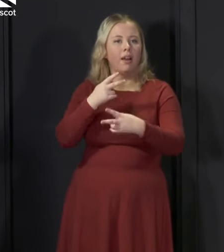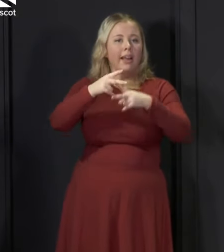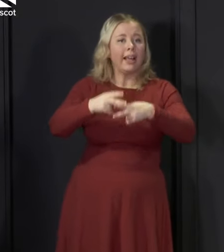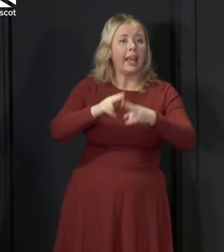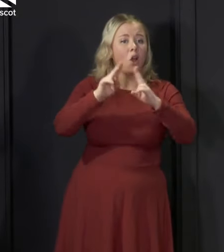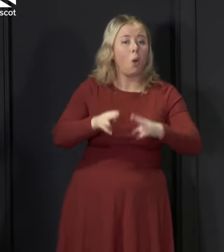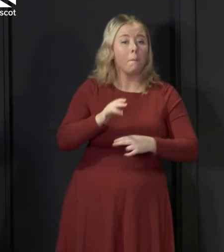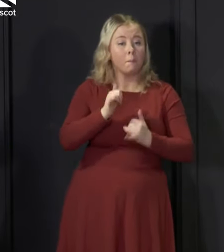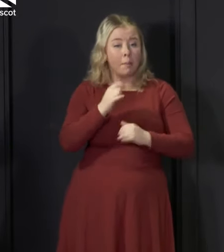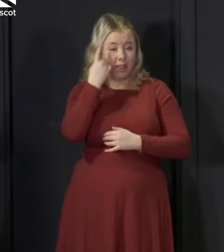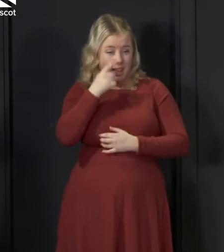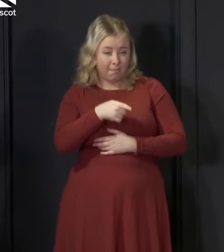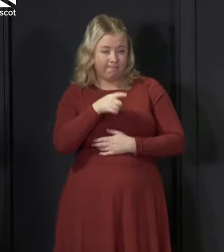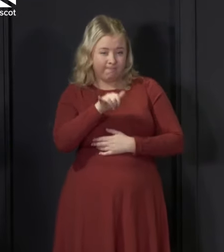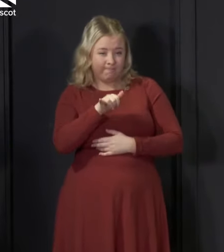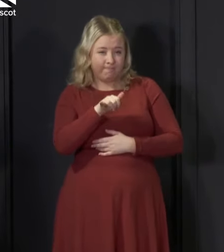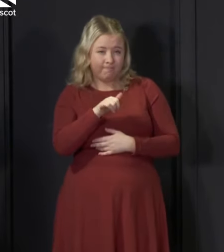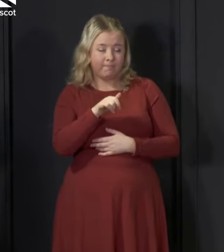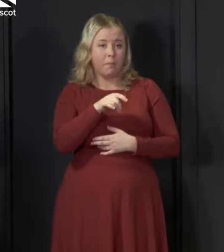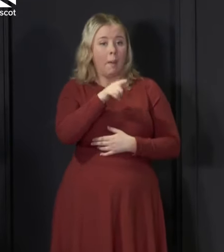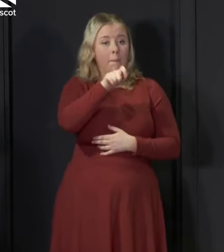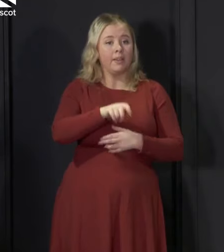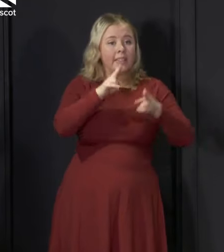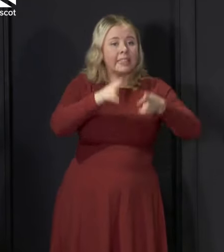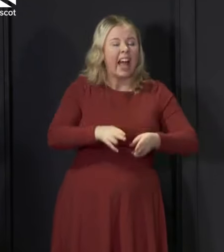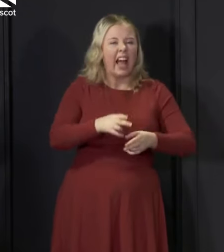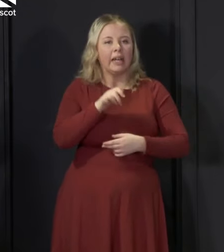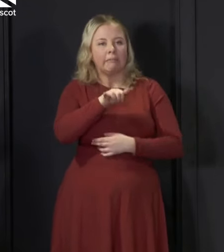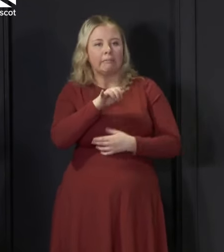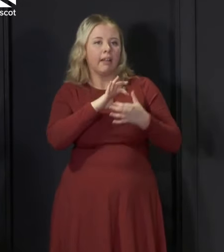think somebody has died and think Covid may have been a factor, but the judgement that